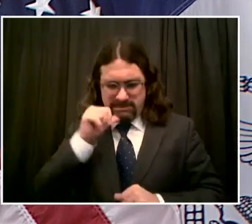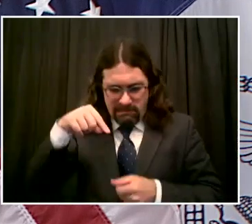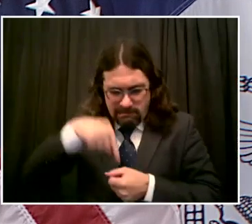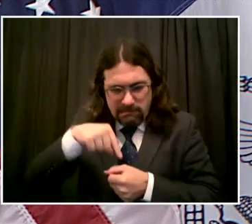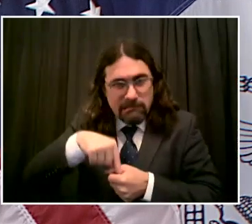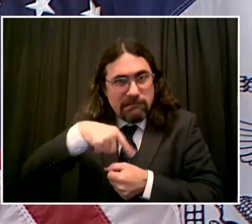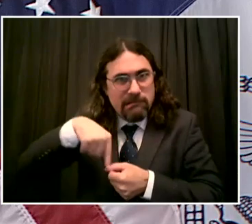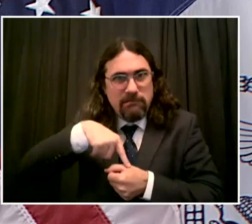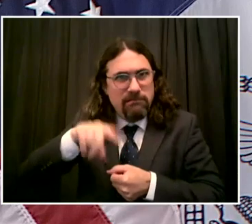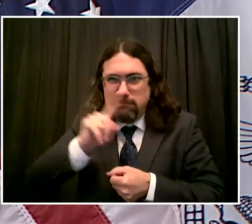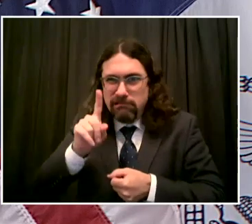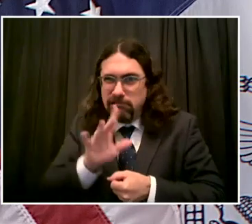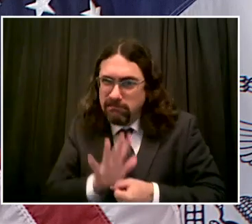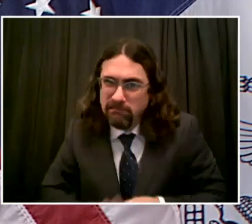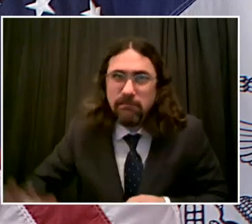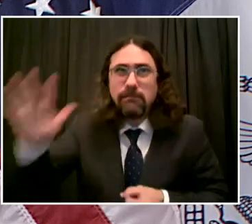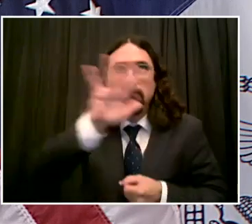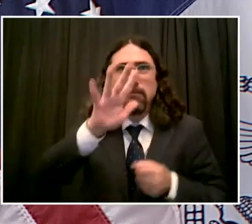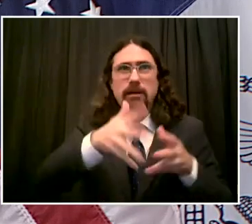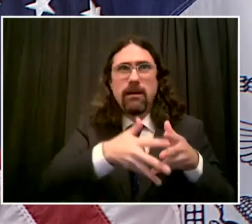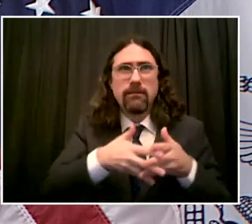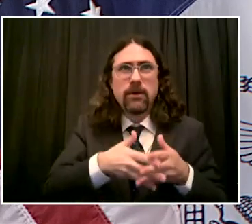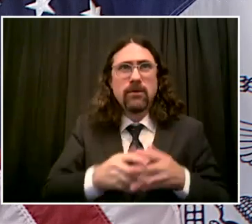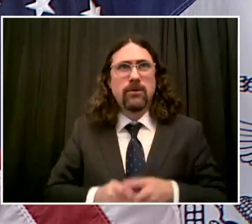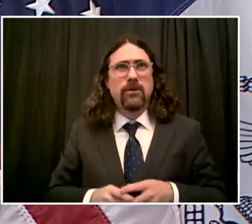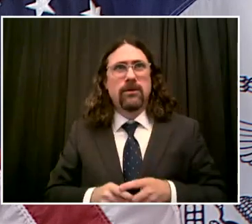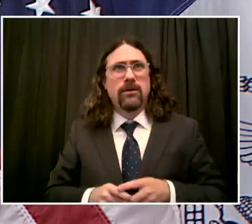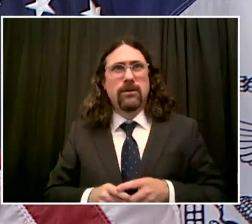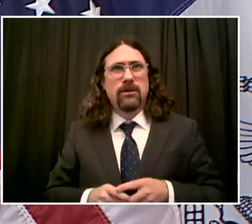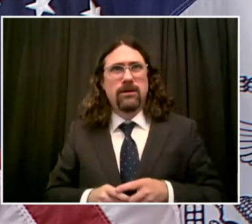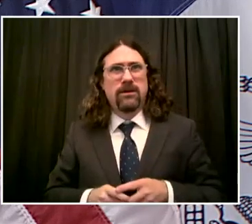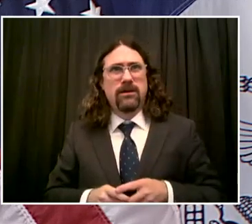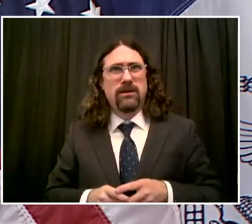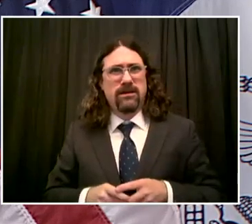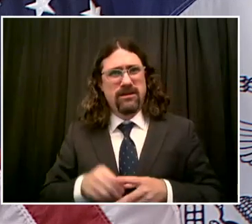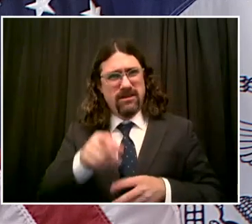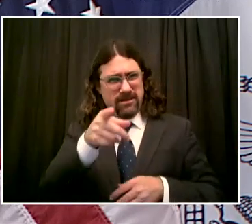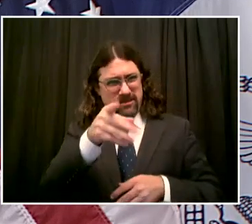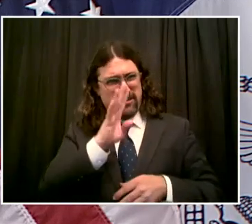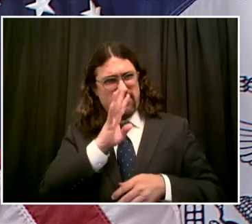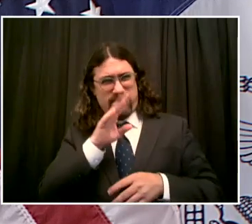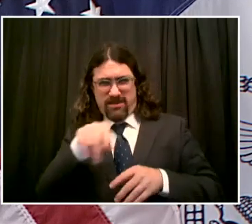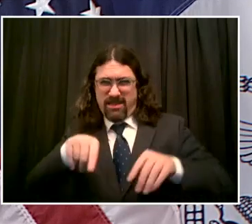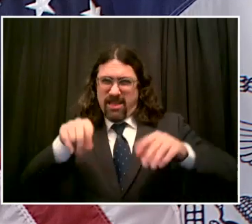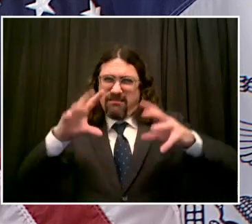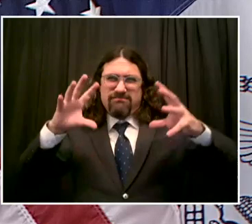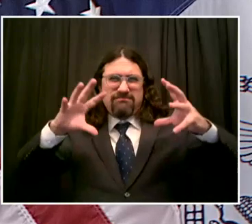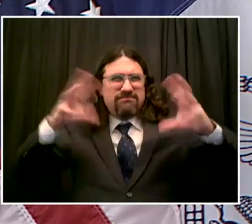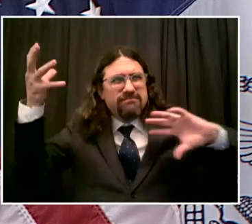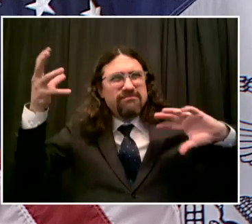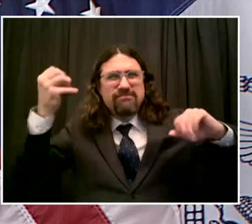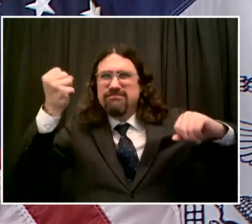THERE IS NO OMCPASORIN. I DO FEEL FOR THE STORE OWNERS. I DO.